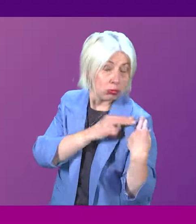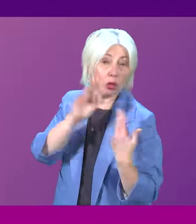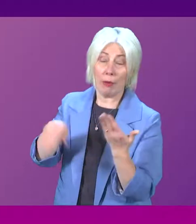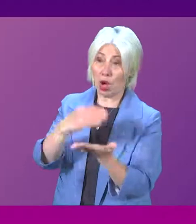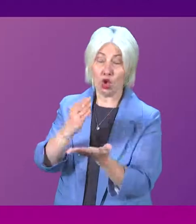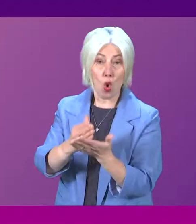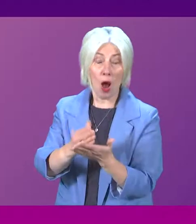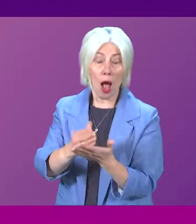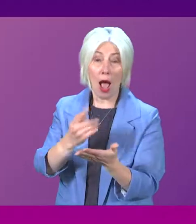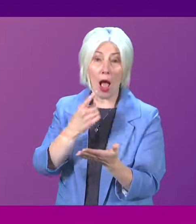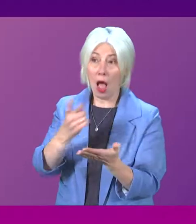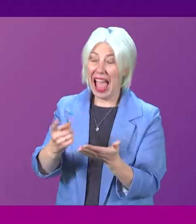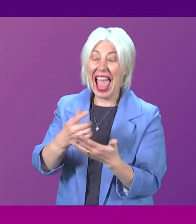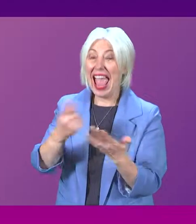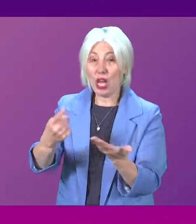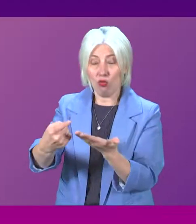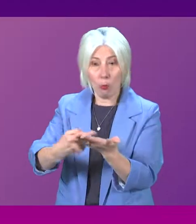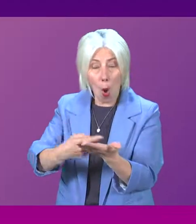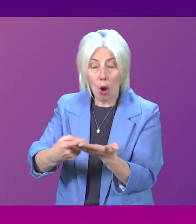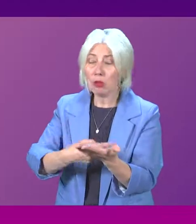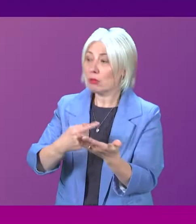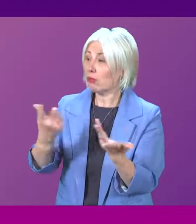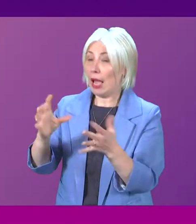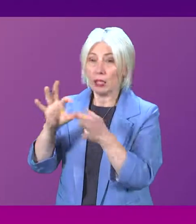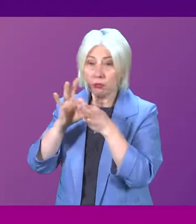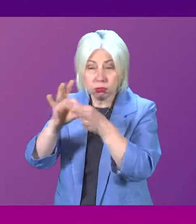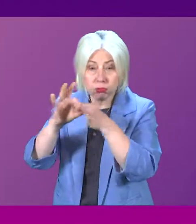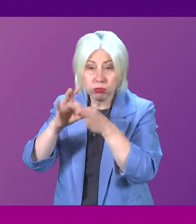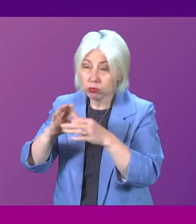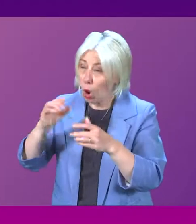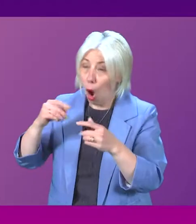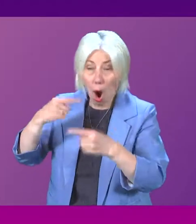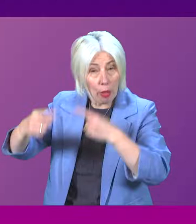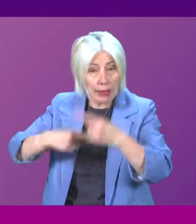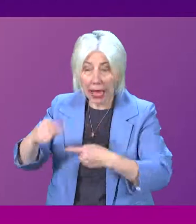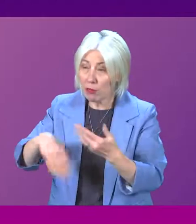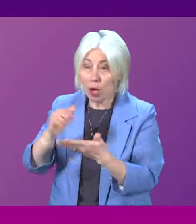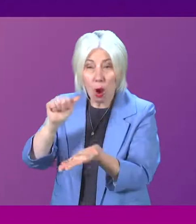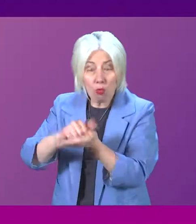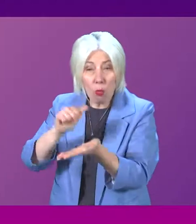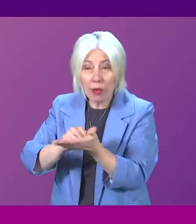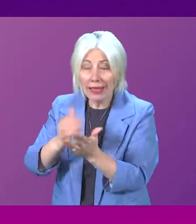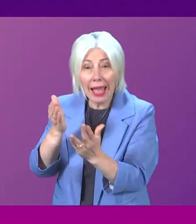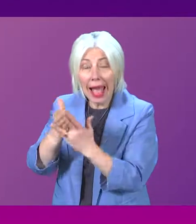that it reports and it engages at all times in an appropriate and accessible way so that